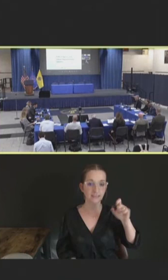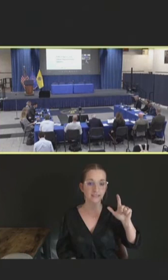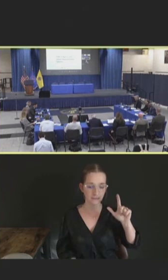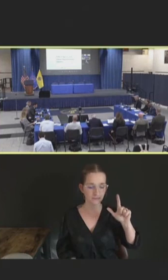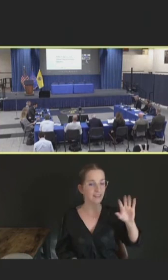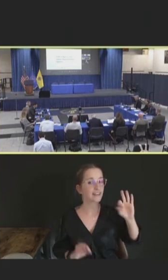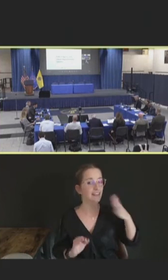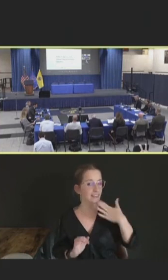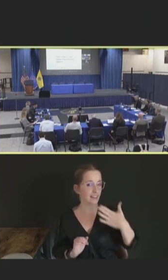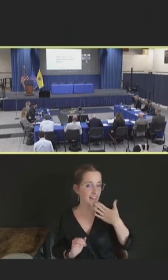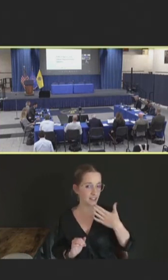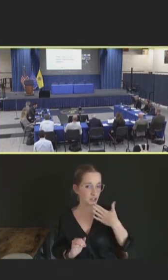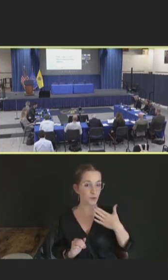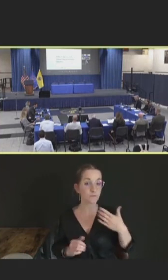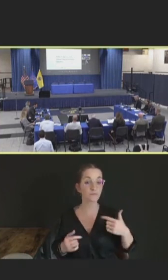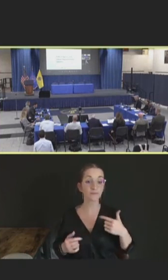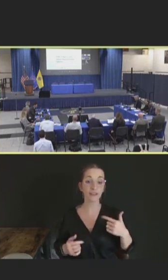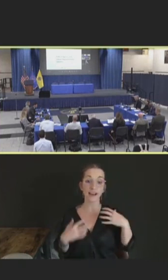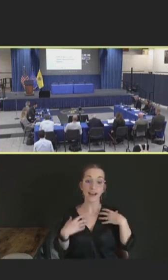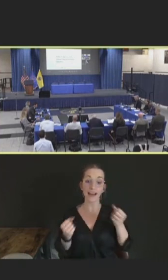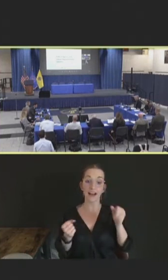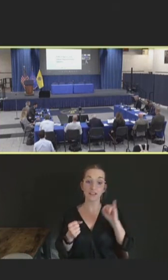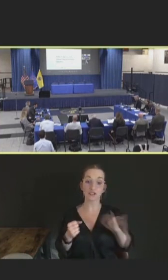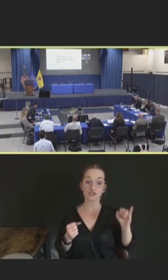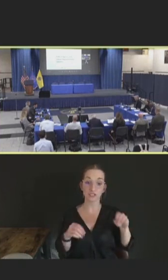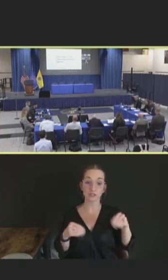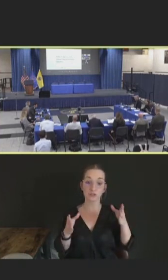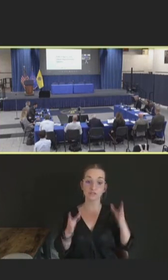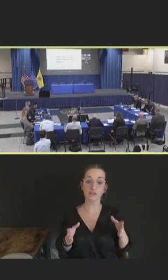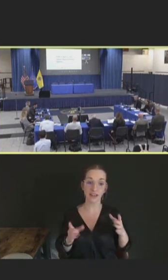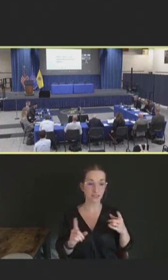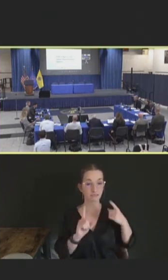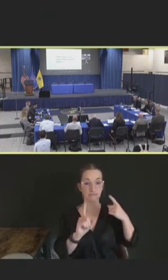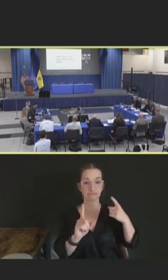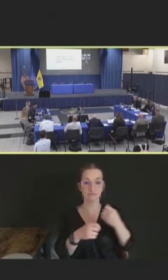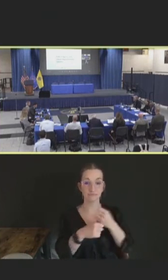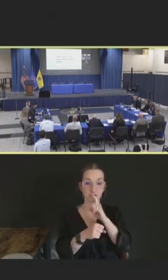we strive to ensure that all Americans have access to vaccines and preventive care that